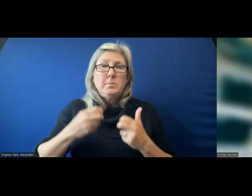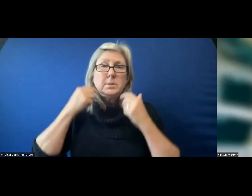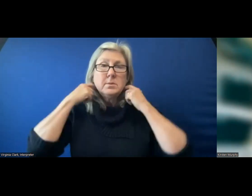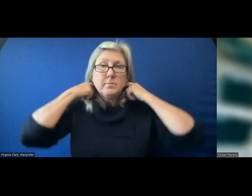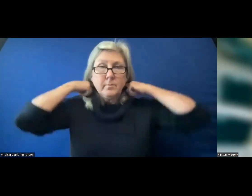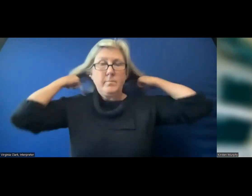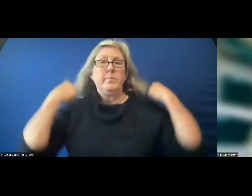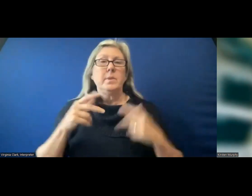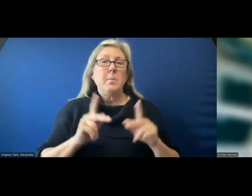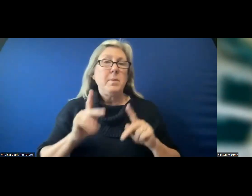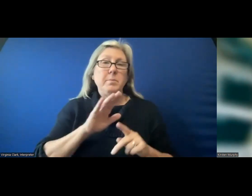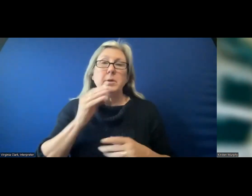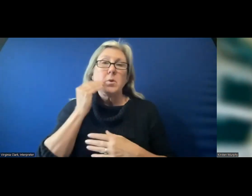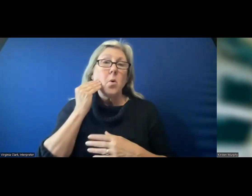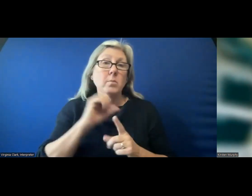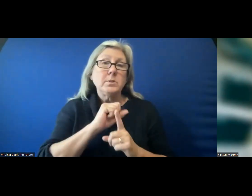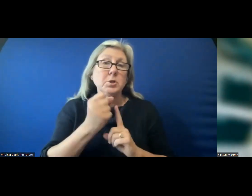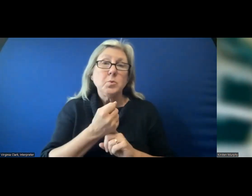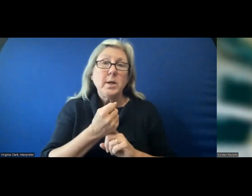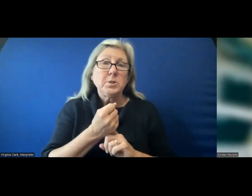whatever that looked like is that they felt lonely.